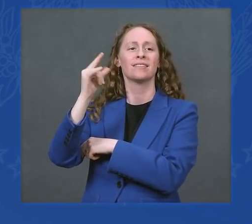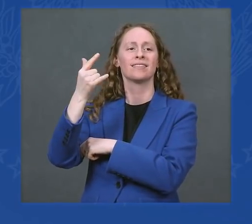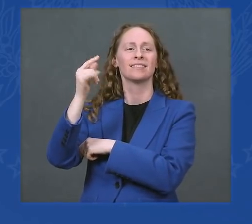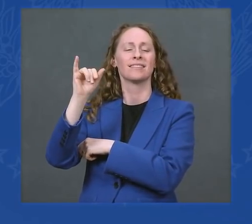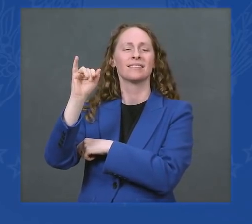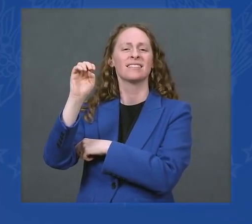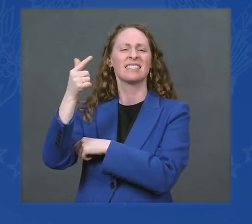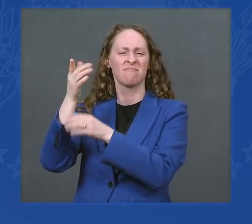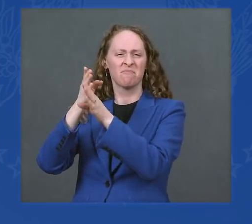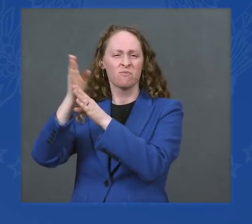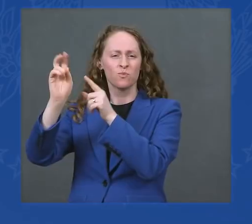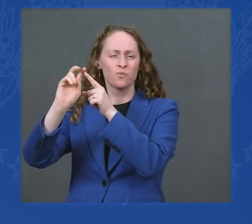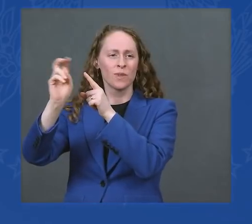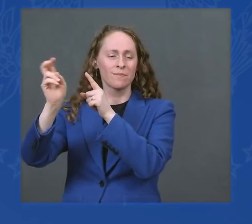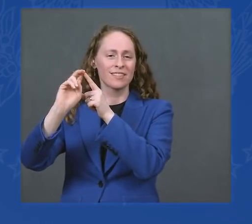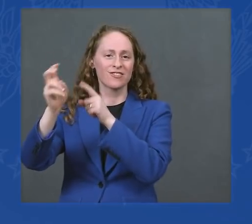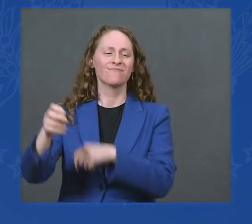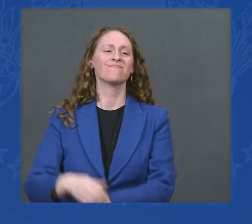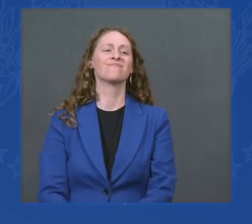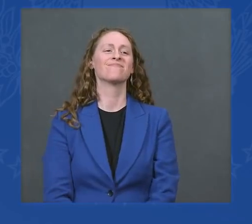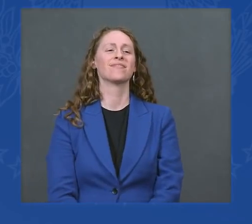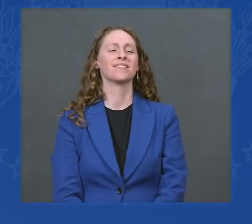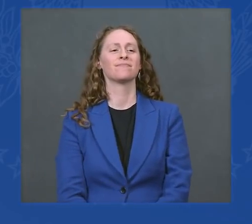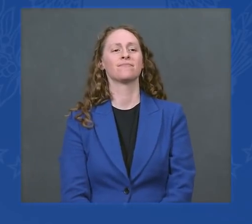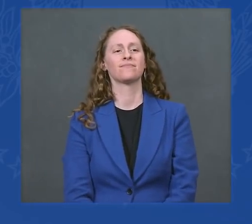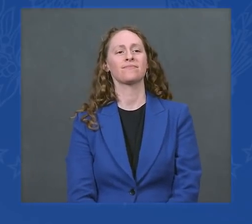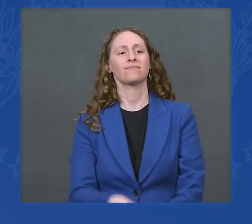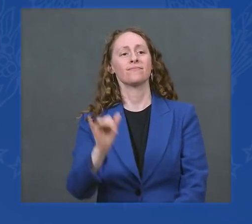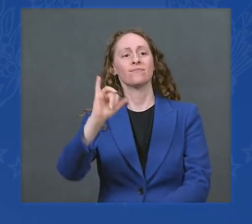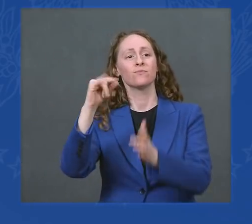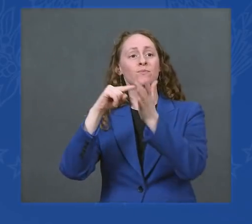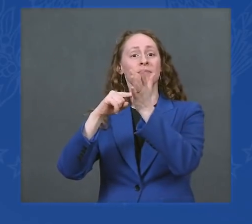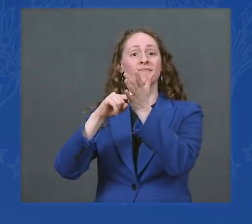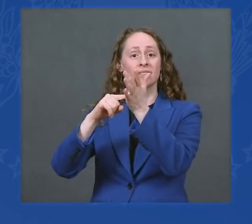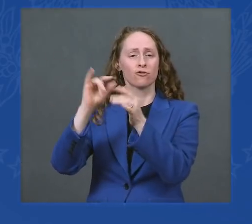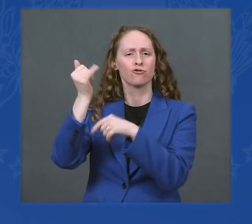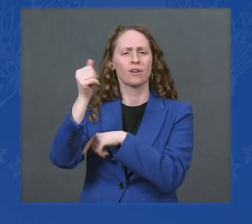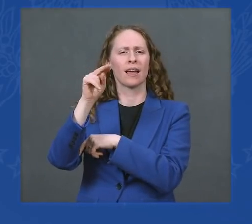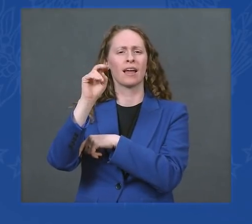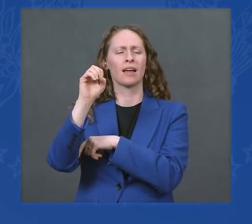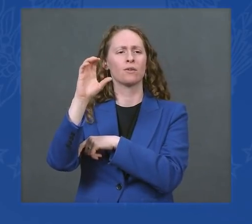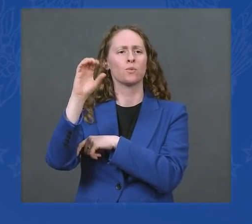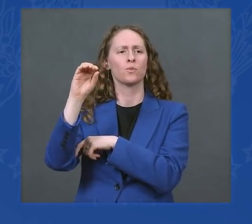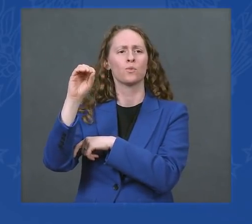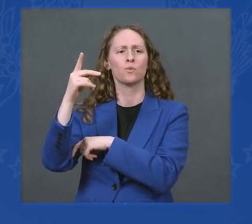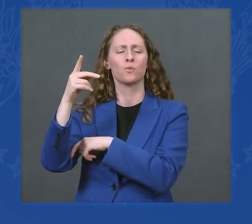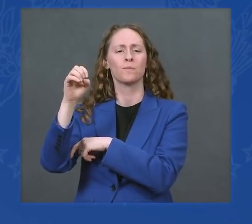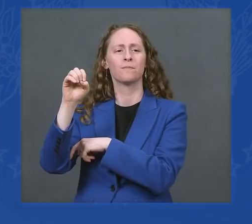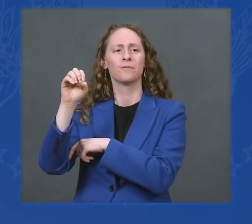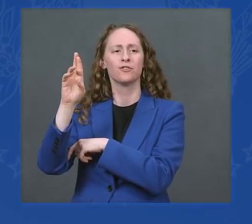from the Great State of Tennessee. We have Brian Deese, who's the director of our National Economic Council.